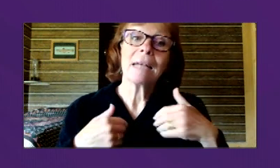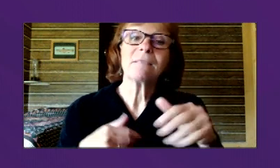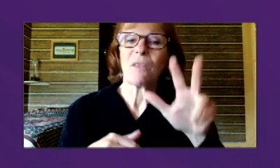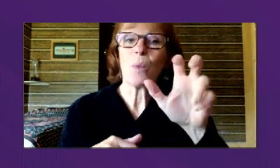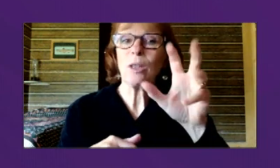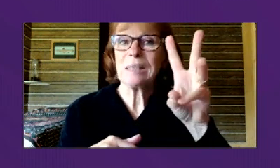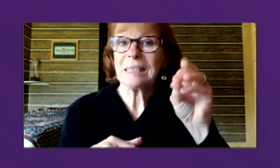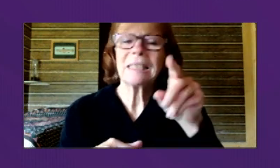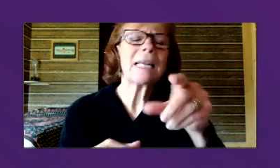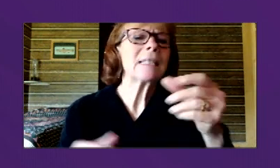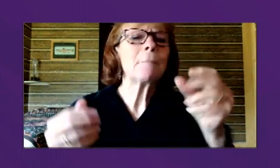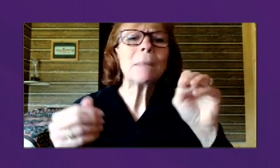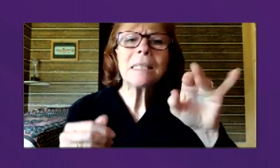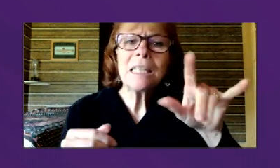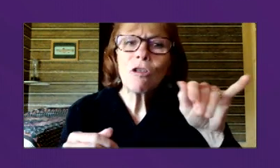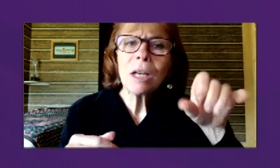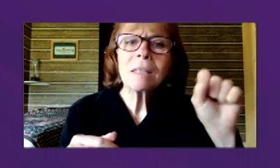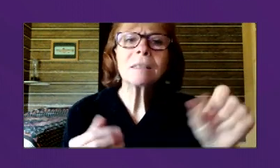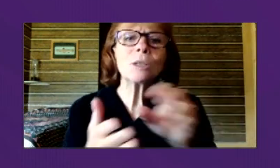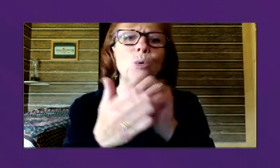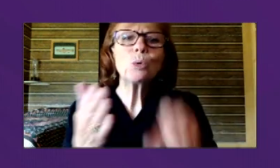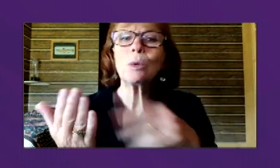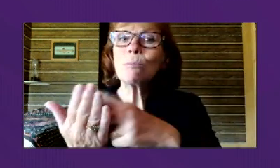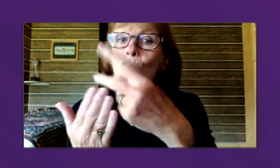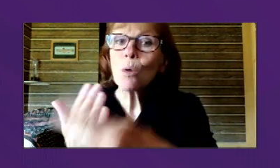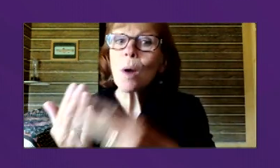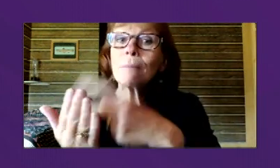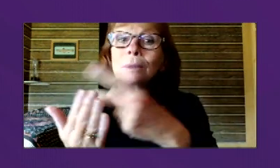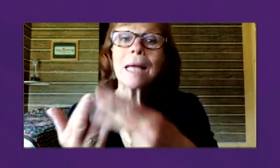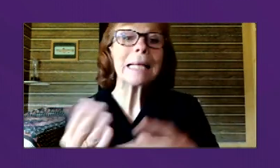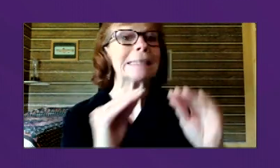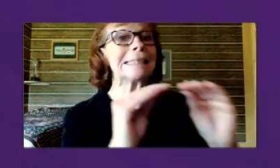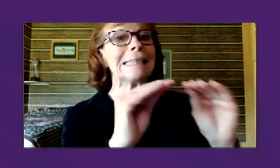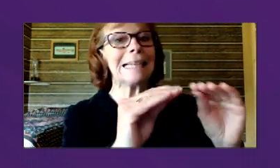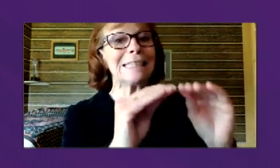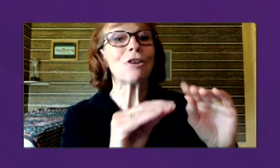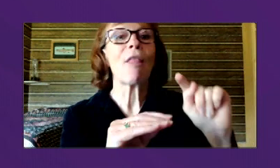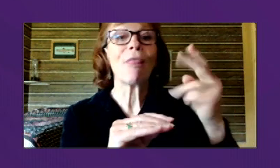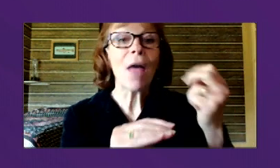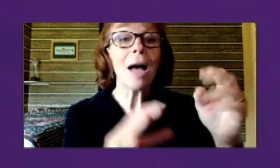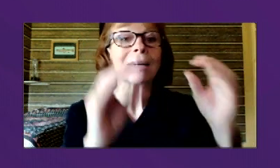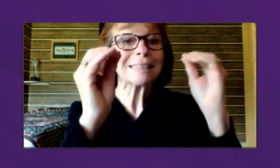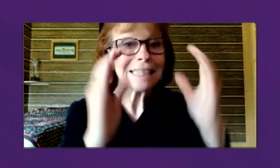programs, and teacher training that incorporate Native narratives, more comprehensive histories,